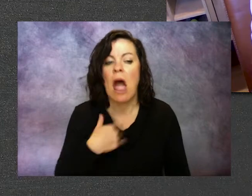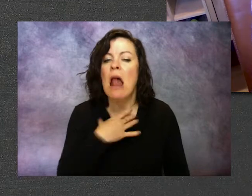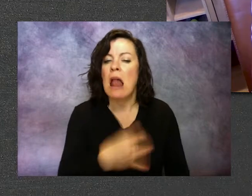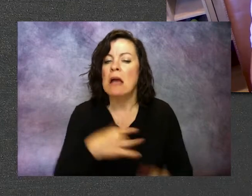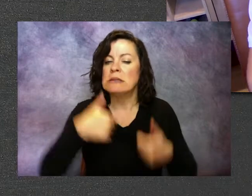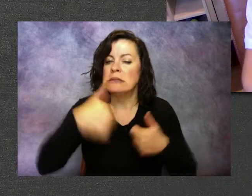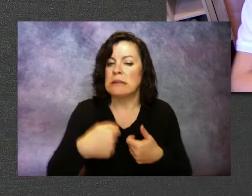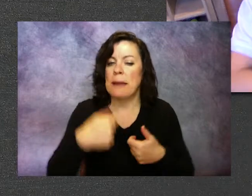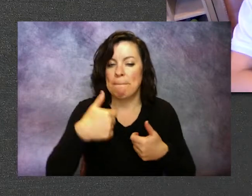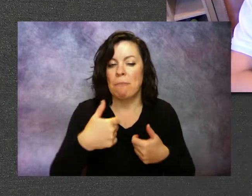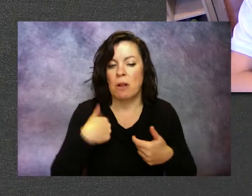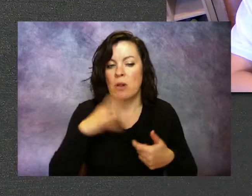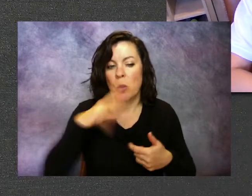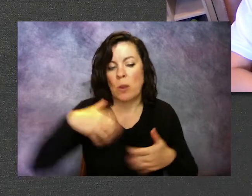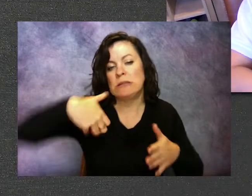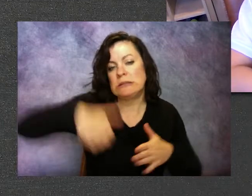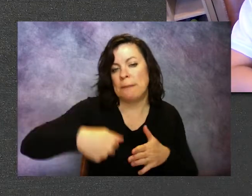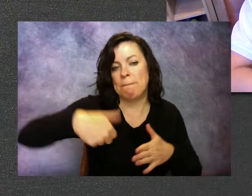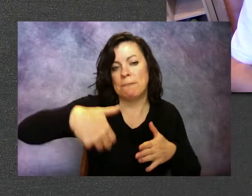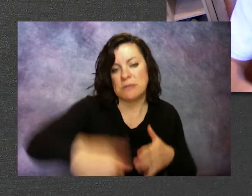All right. There we go.